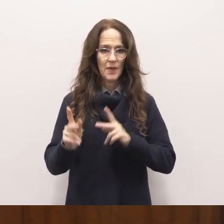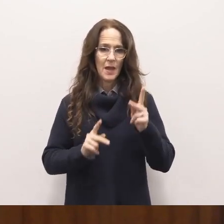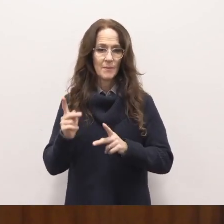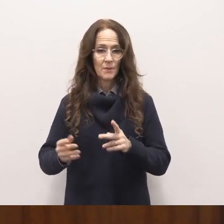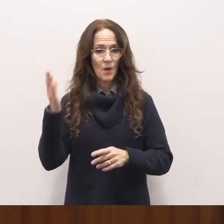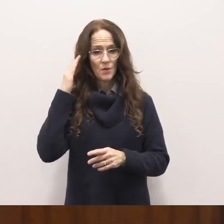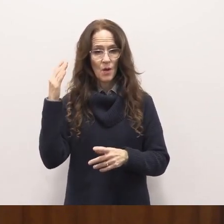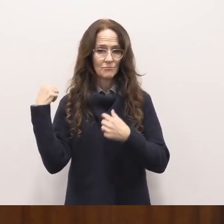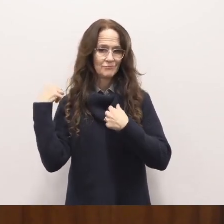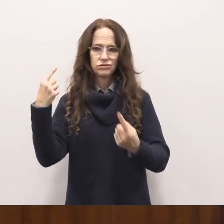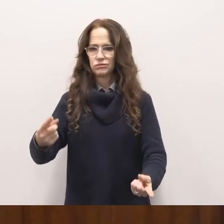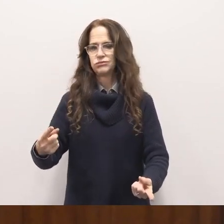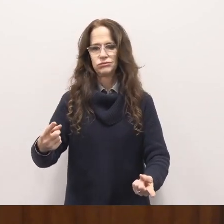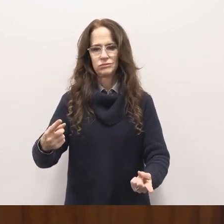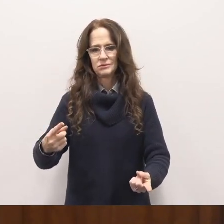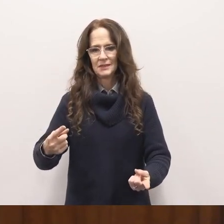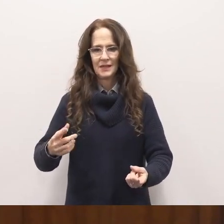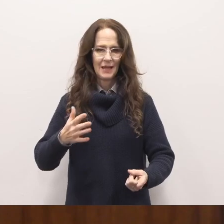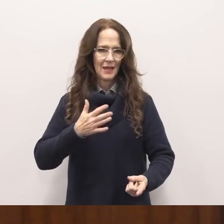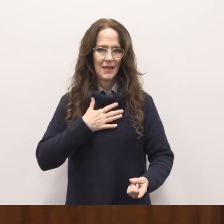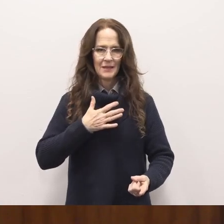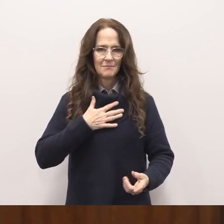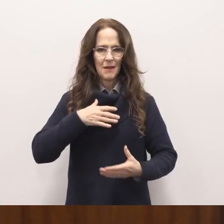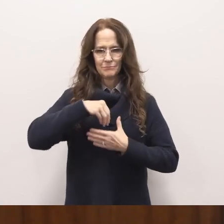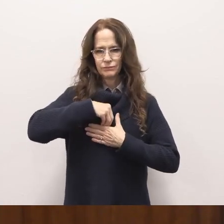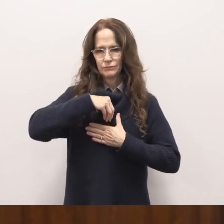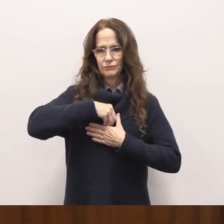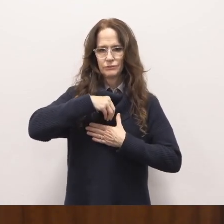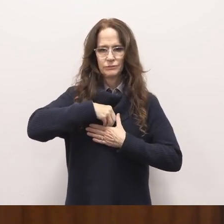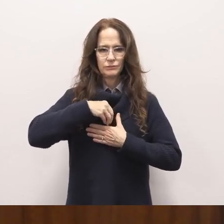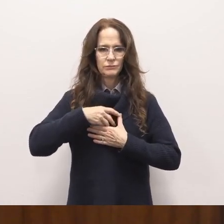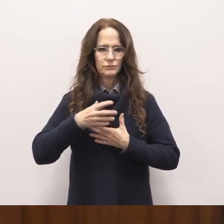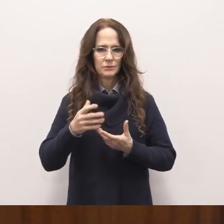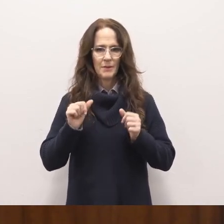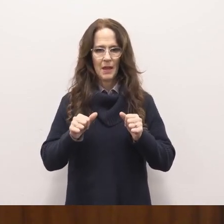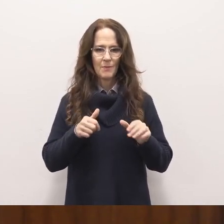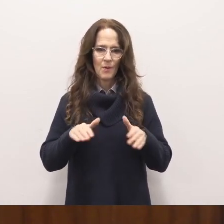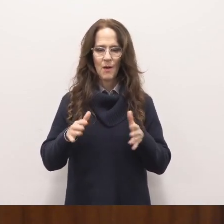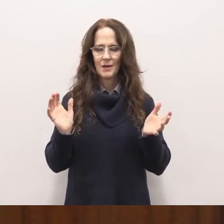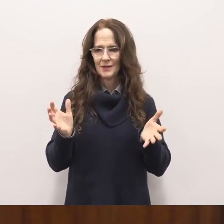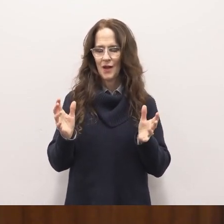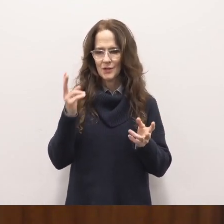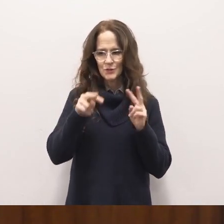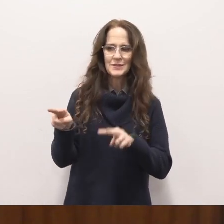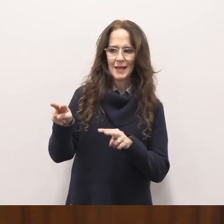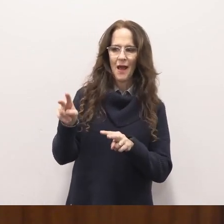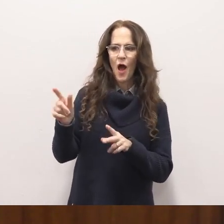that they were going to be in leadership as long as they've been able to walk and talk and so it's great